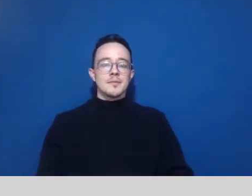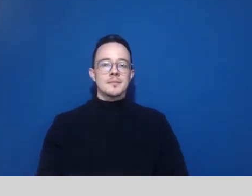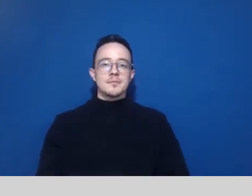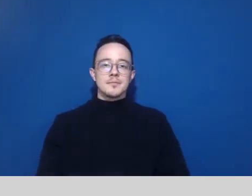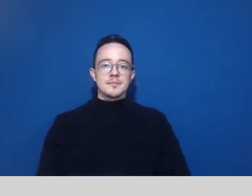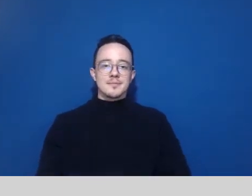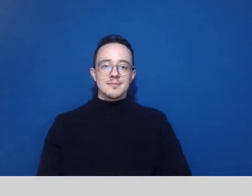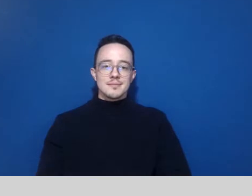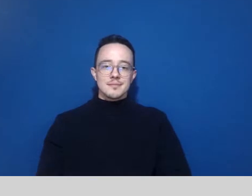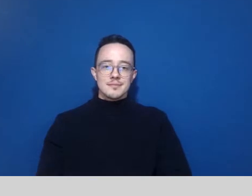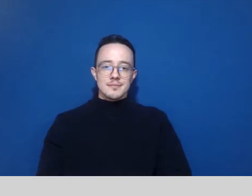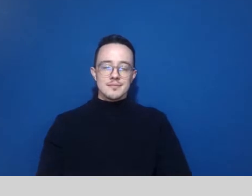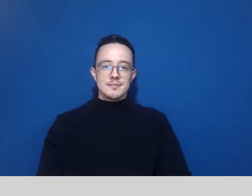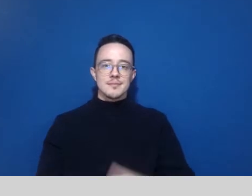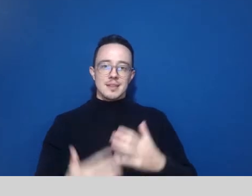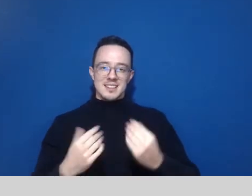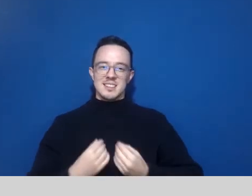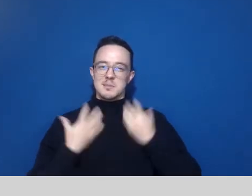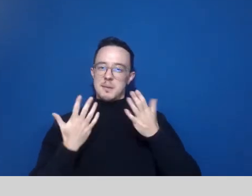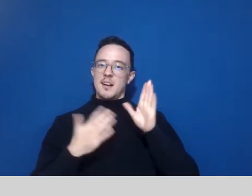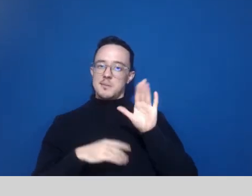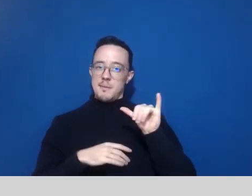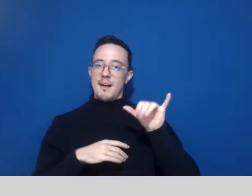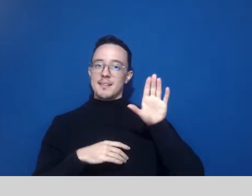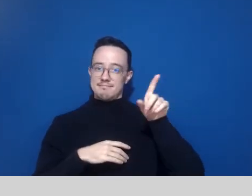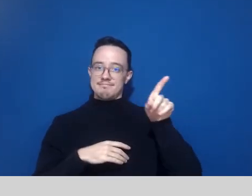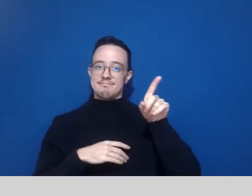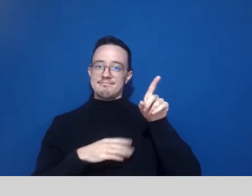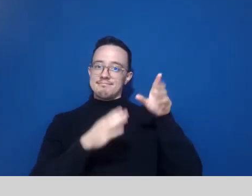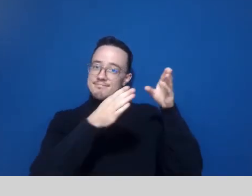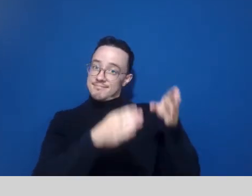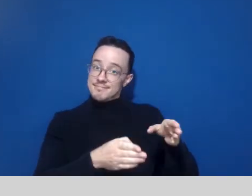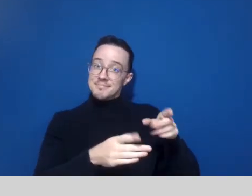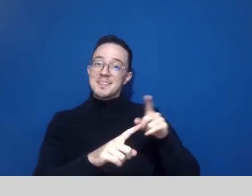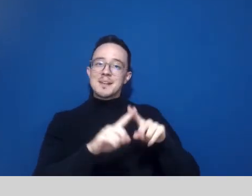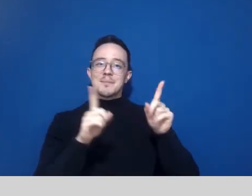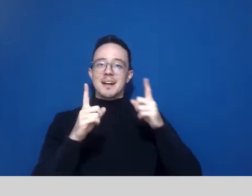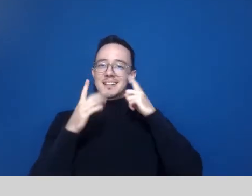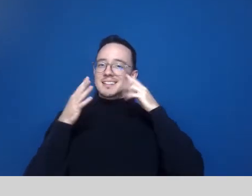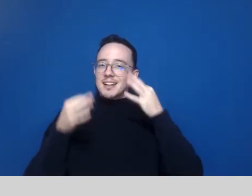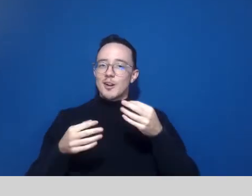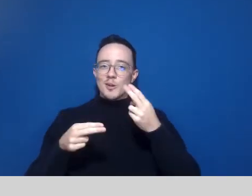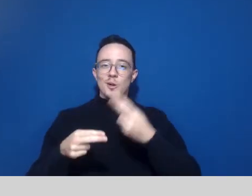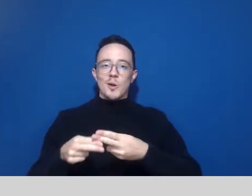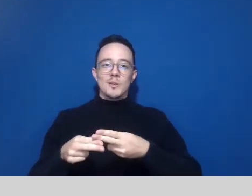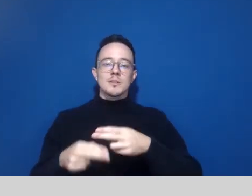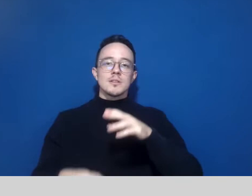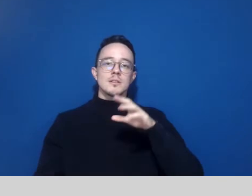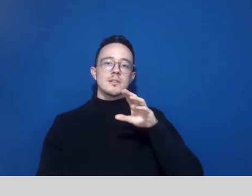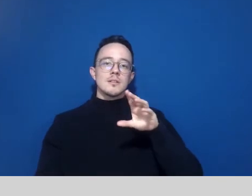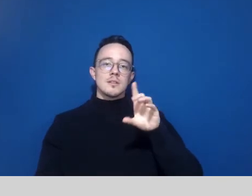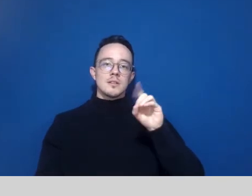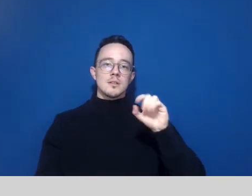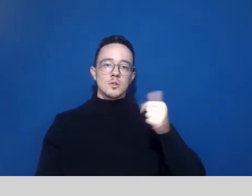but it's not really aiming to be as good or comprehensive as the thing that he built, I decided to call it Dog Sheep.